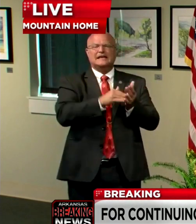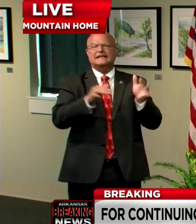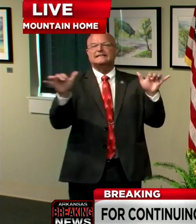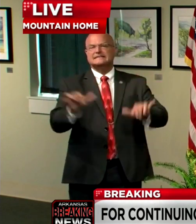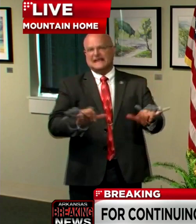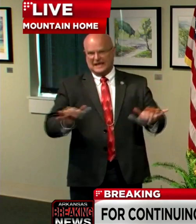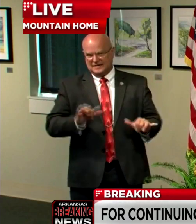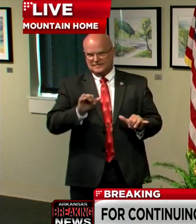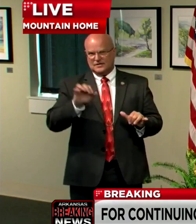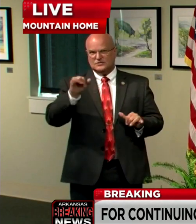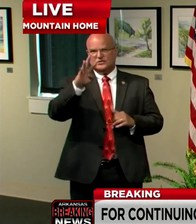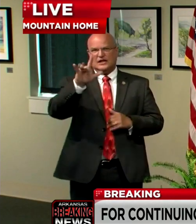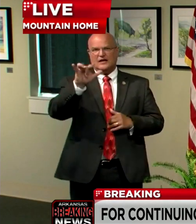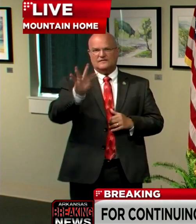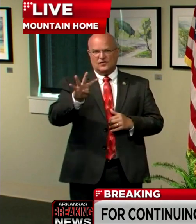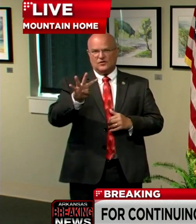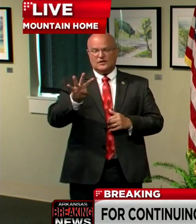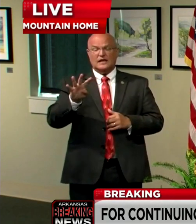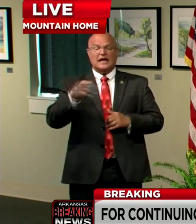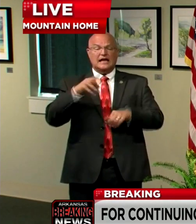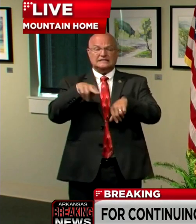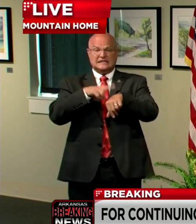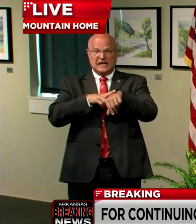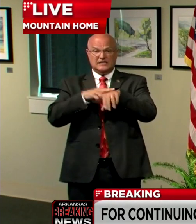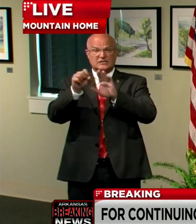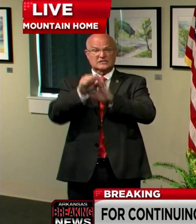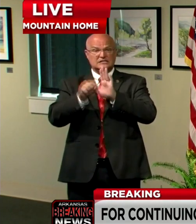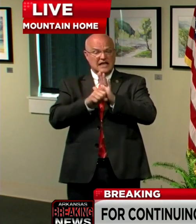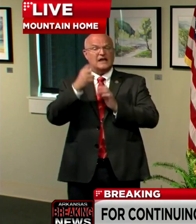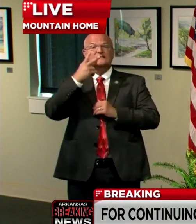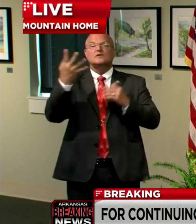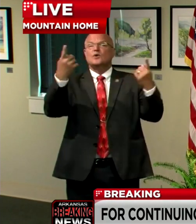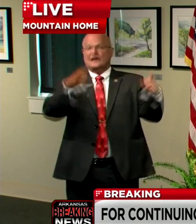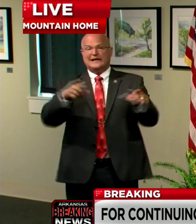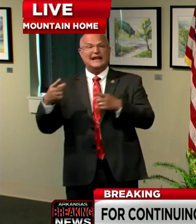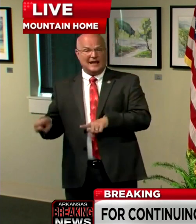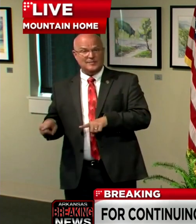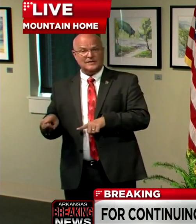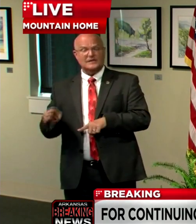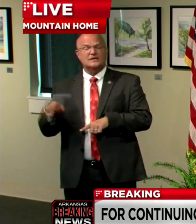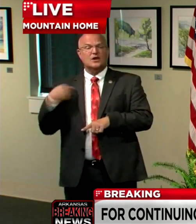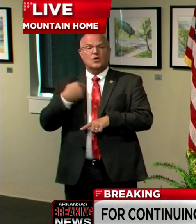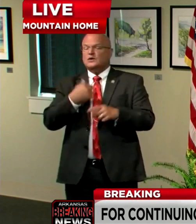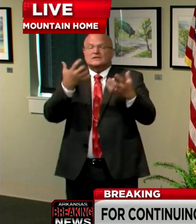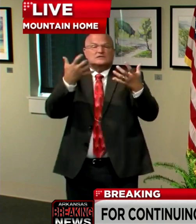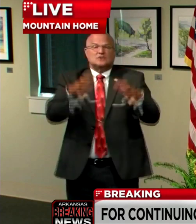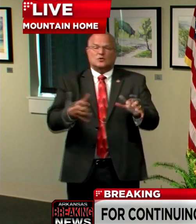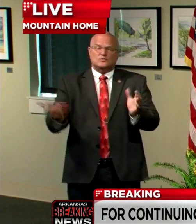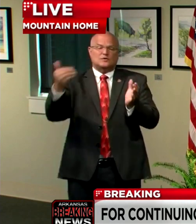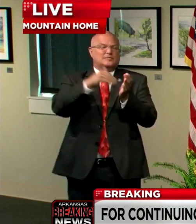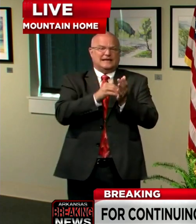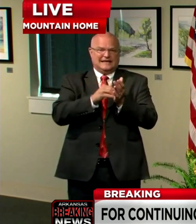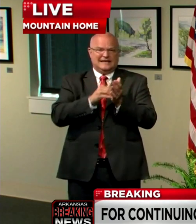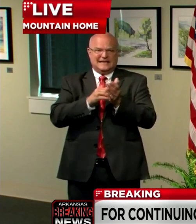IF WE HAVE LEARNED ABSOLUTELY NOTHING FOR MEMORIAL DAY AND PROBABLY WE WILL SEE THE SAME THING.